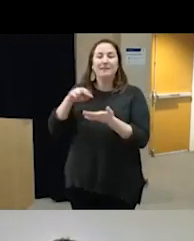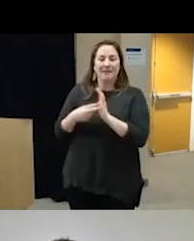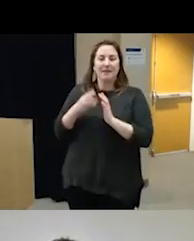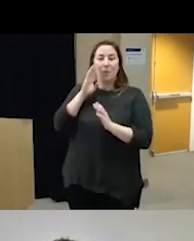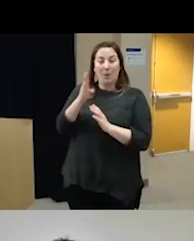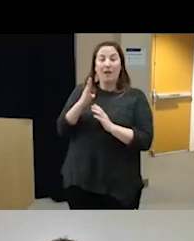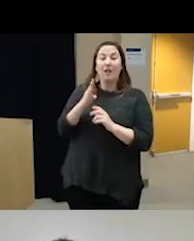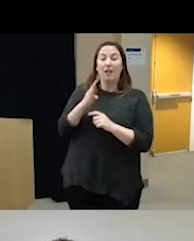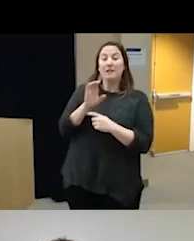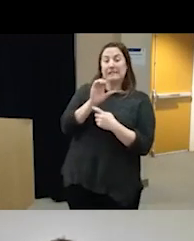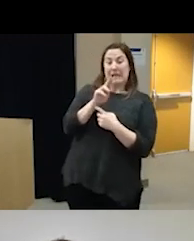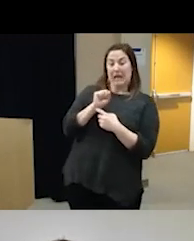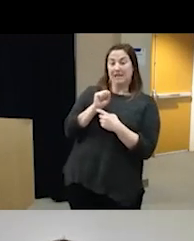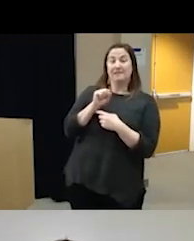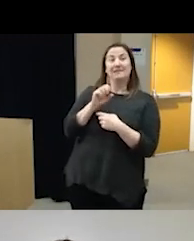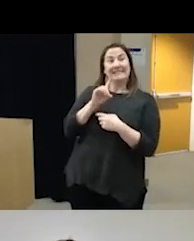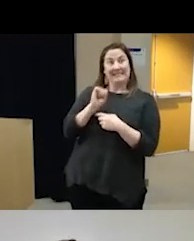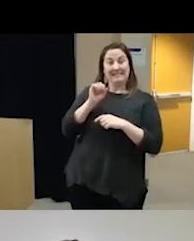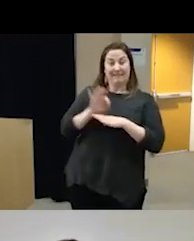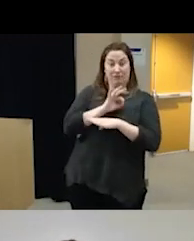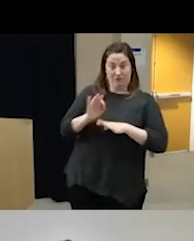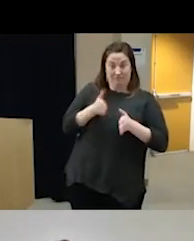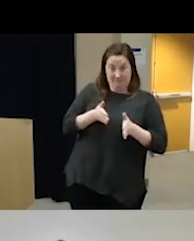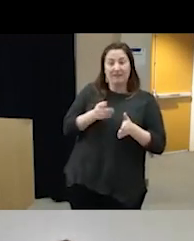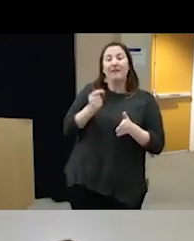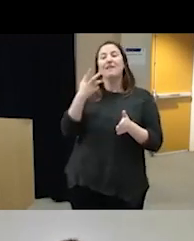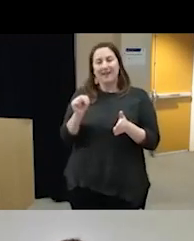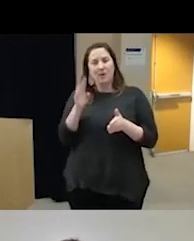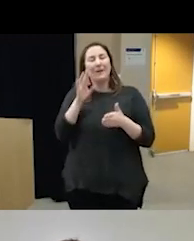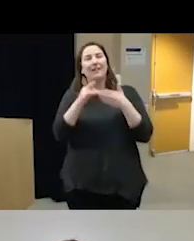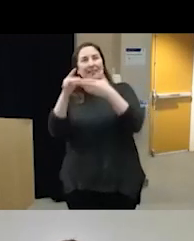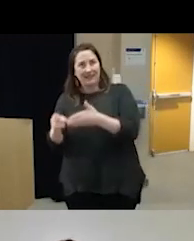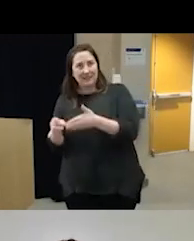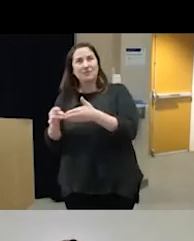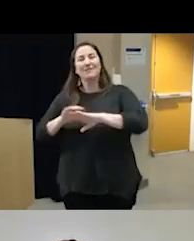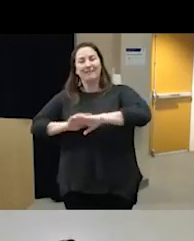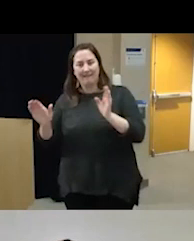CNS dysfunction. And then that leads to non-cns disorders because